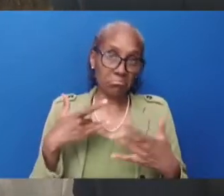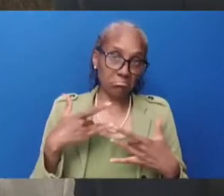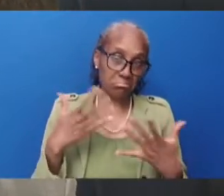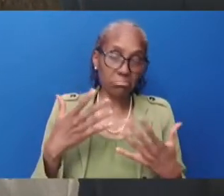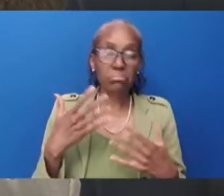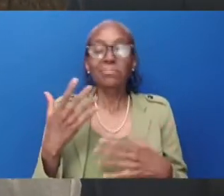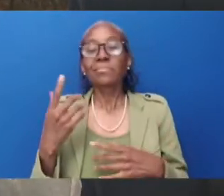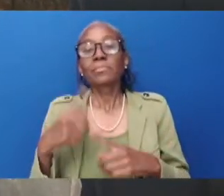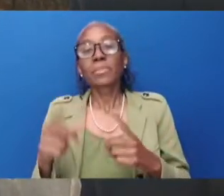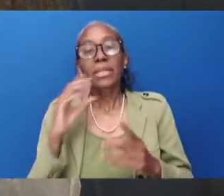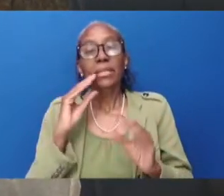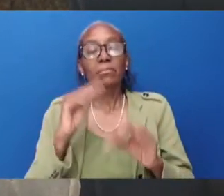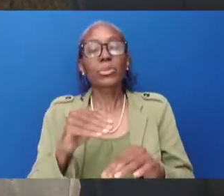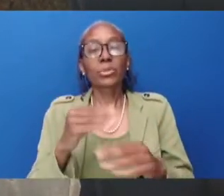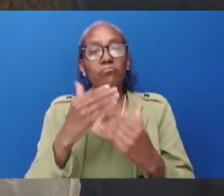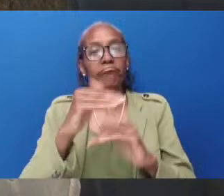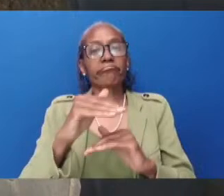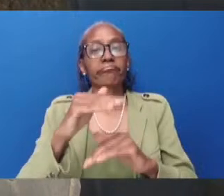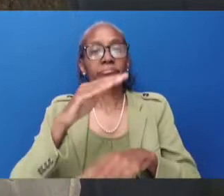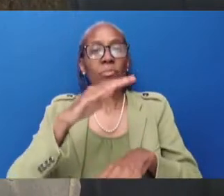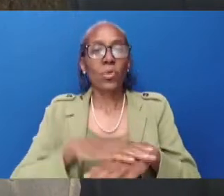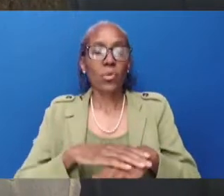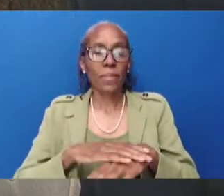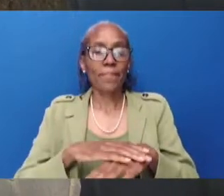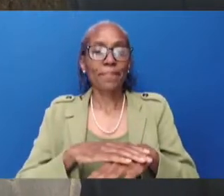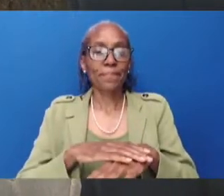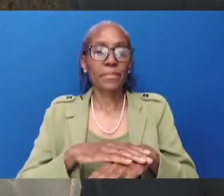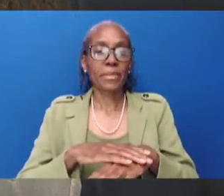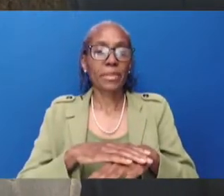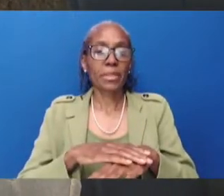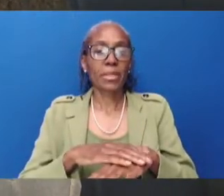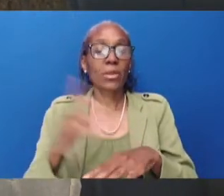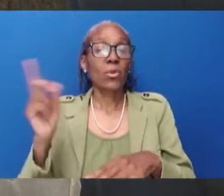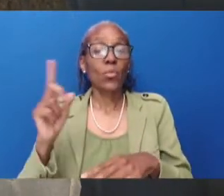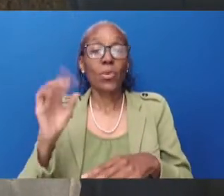SET FEES, WHICH I KNOW SOME